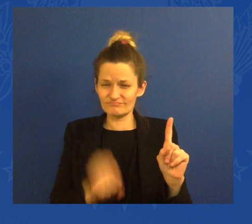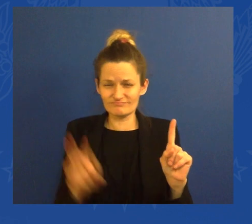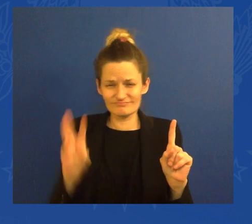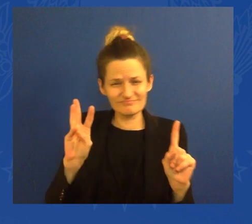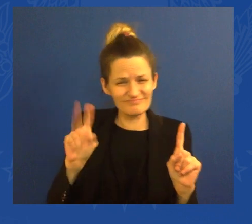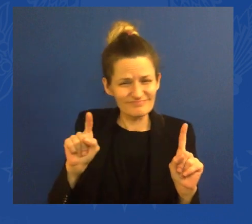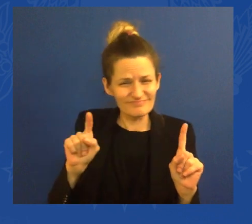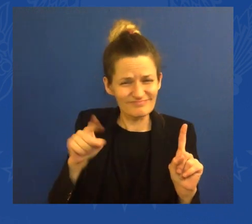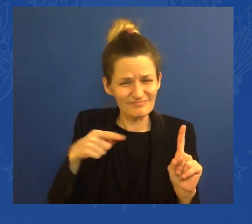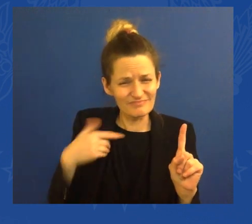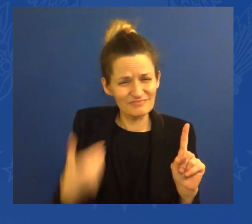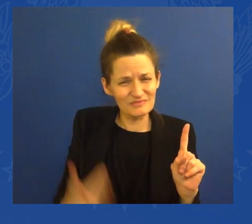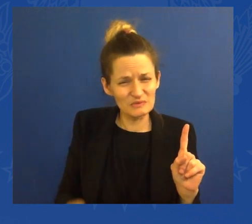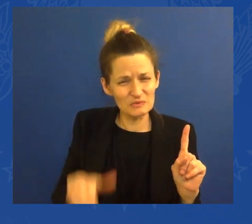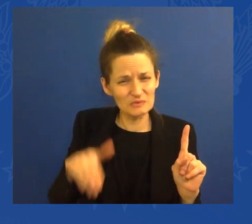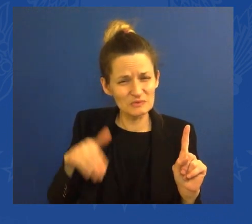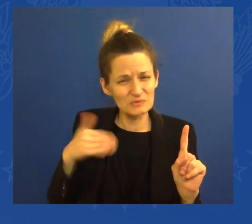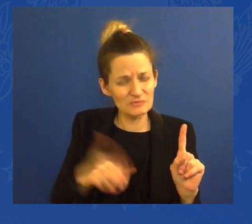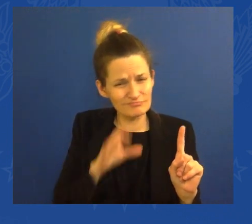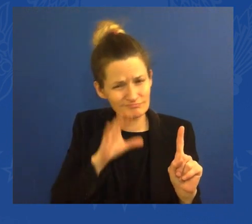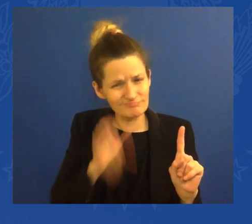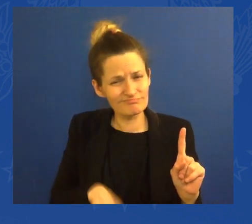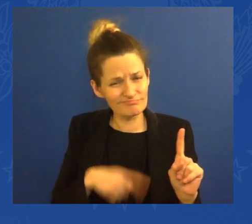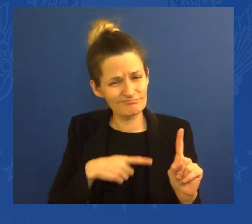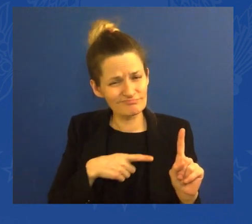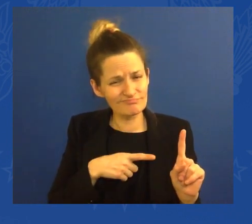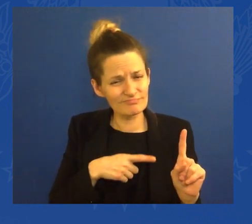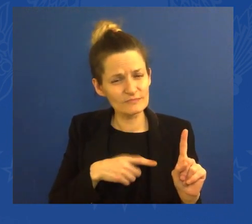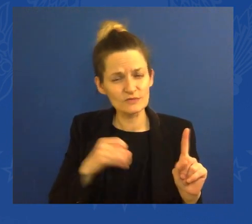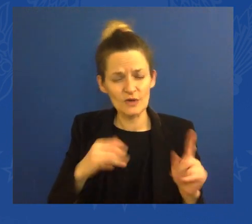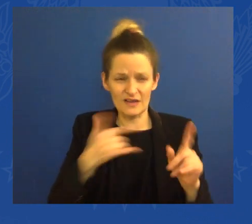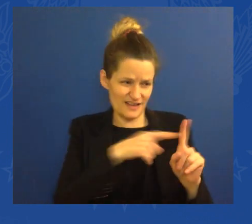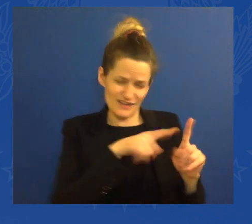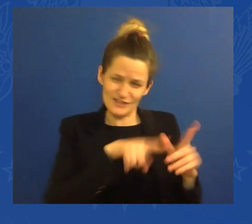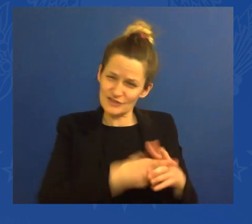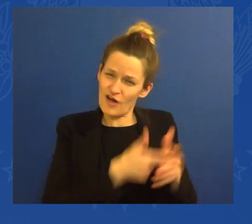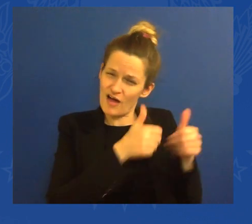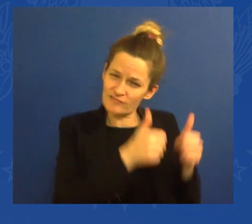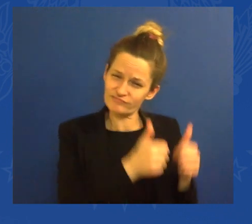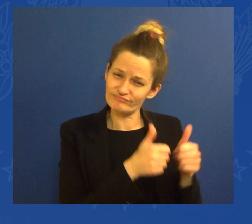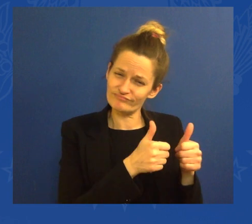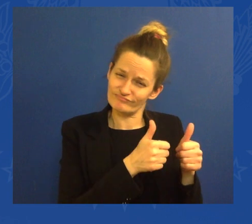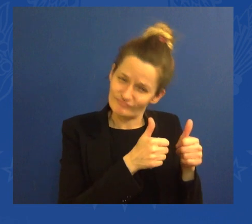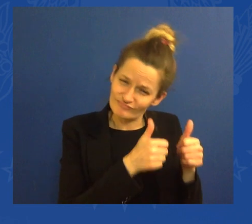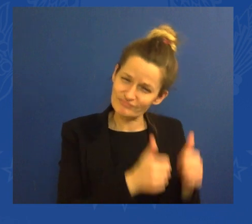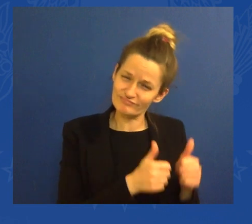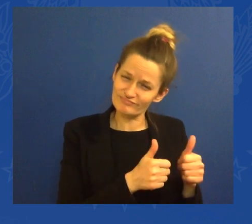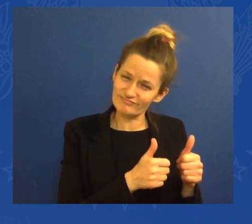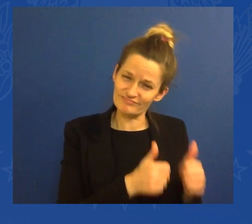it can sustain and safely handle. And by the way, it wasn't long ago -- you may have seen in all the news clips --